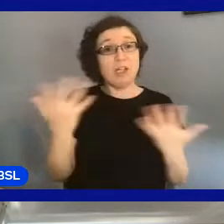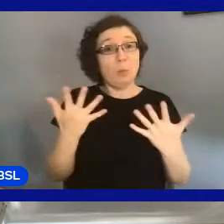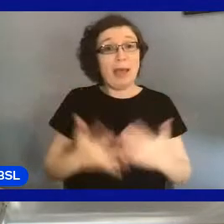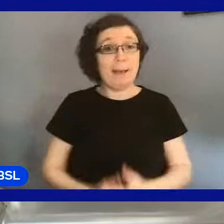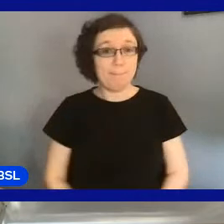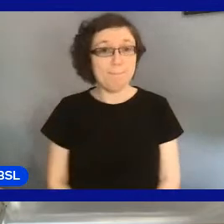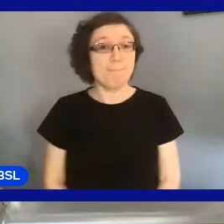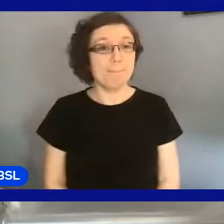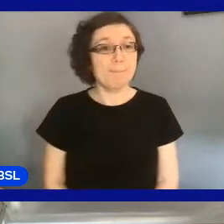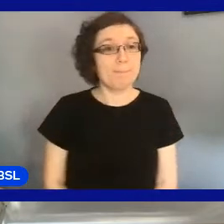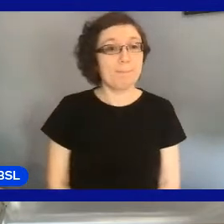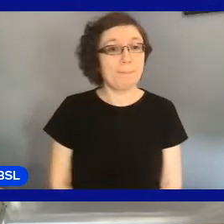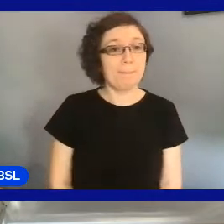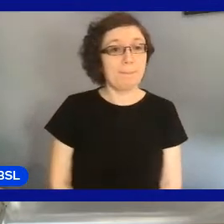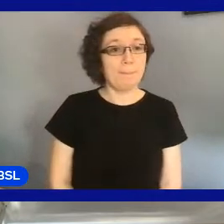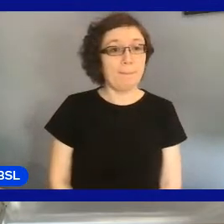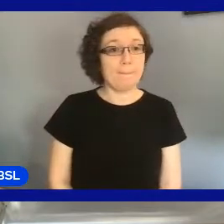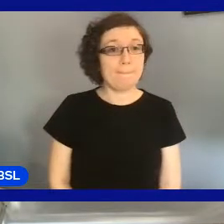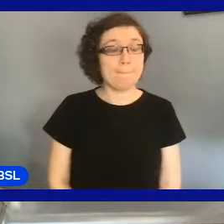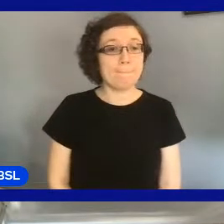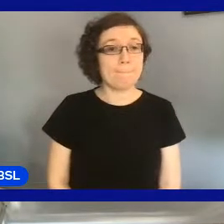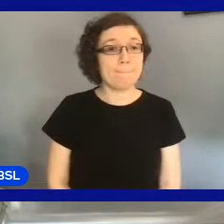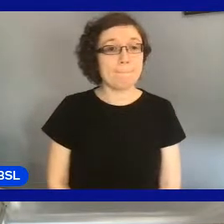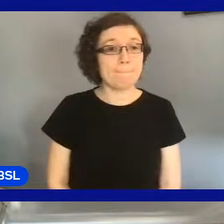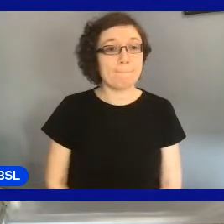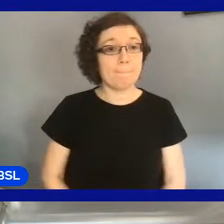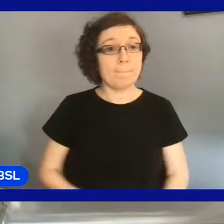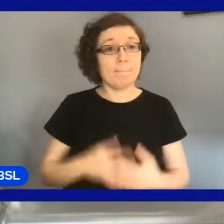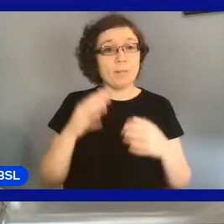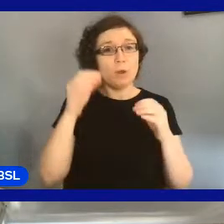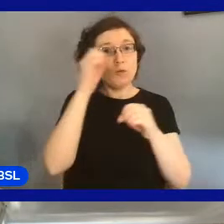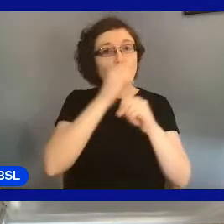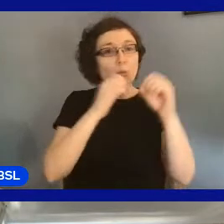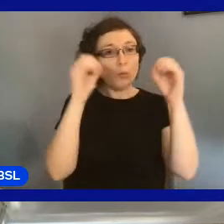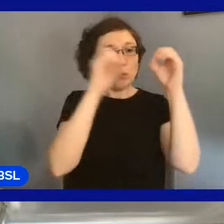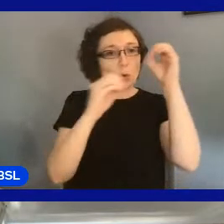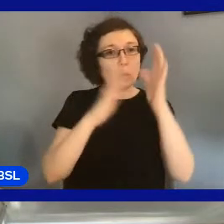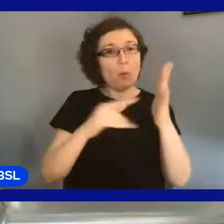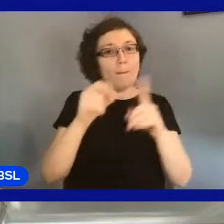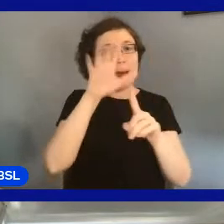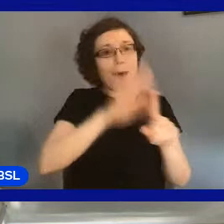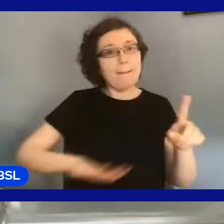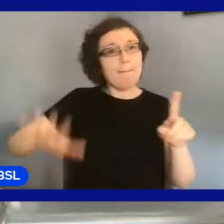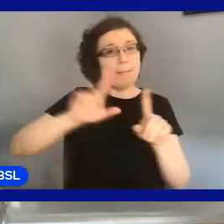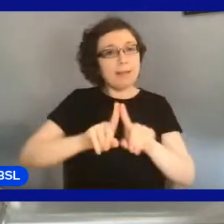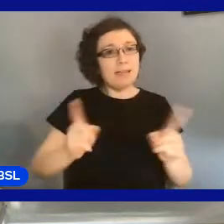place in. So why is this different to Google street maps? Great question.